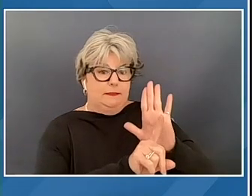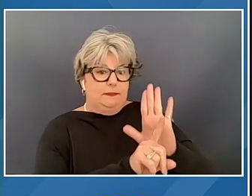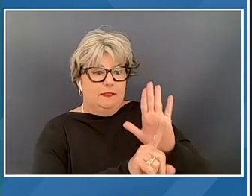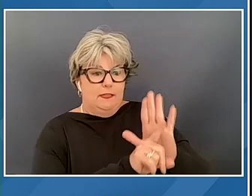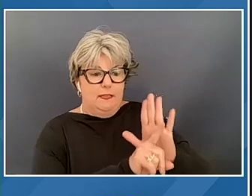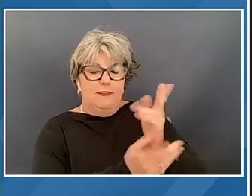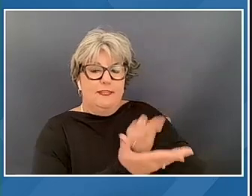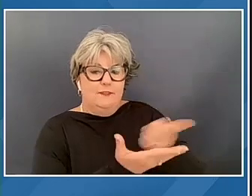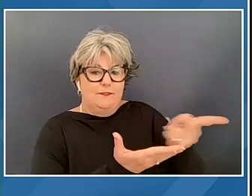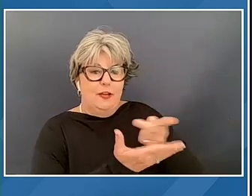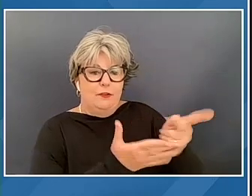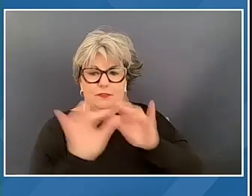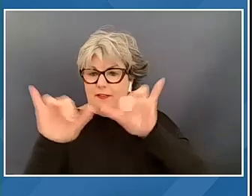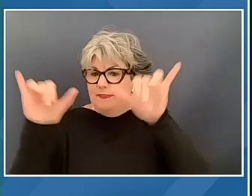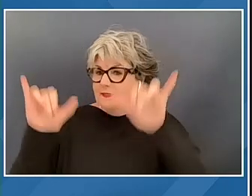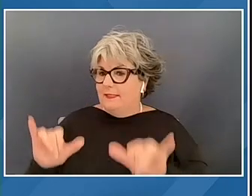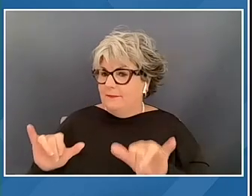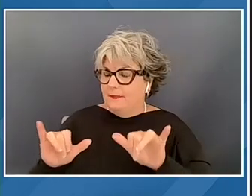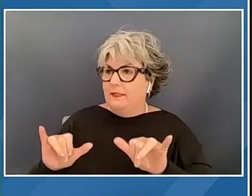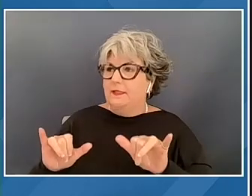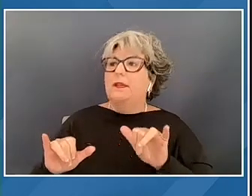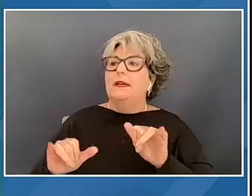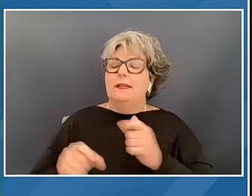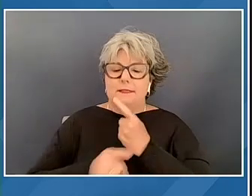And this is an appropriate remedy for those individuals. Thank you.